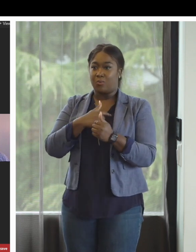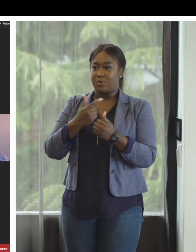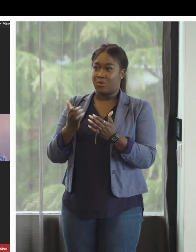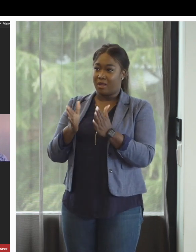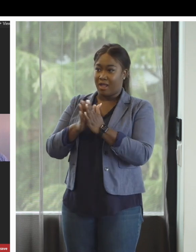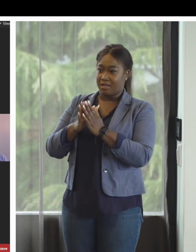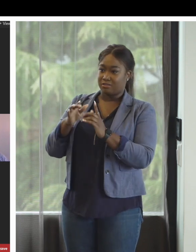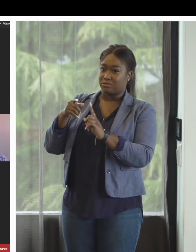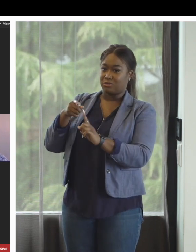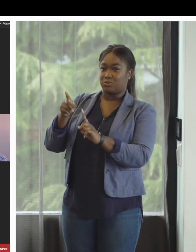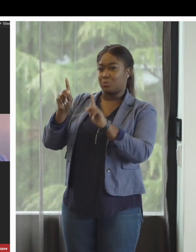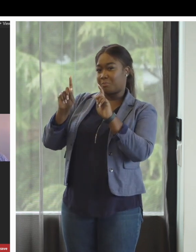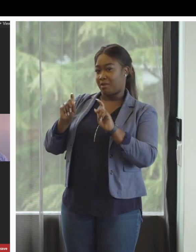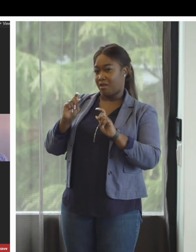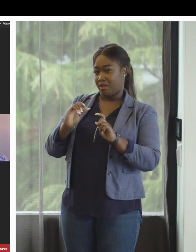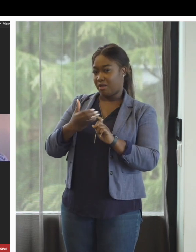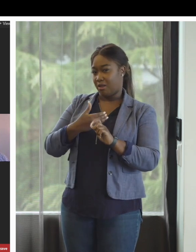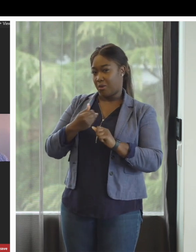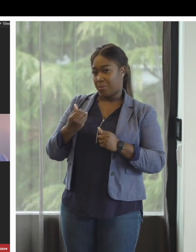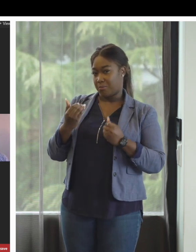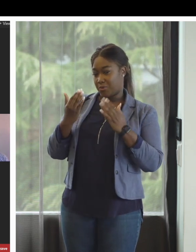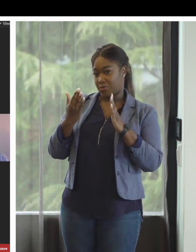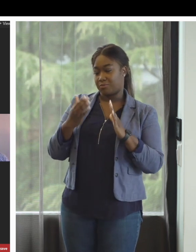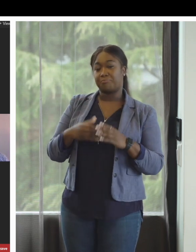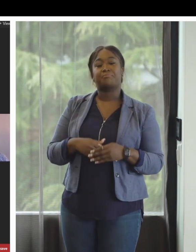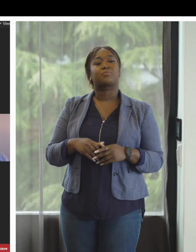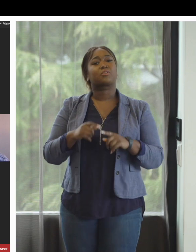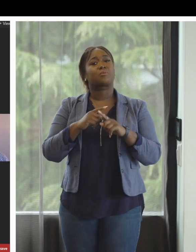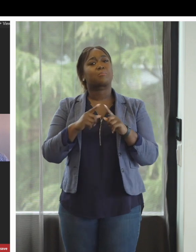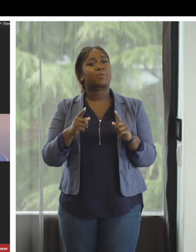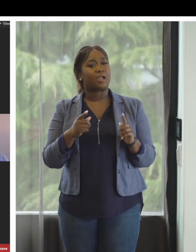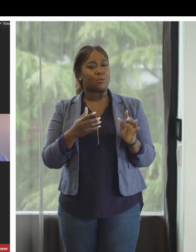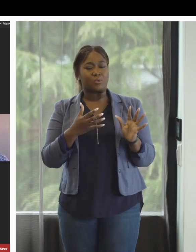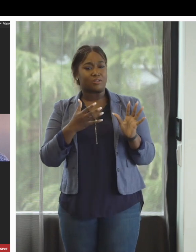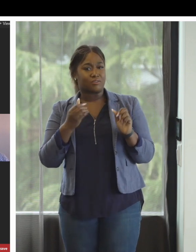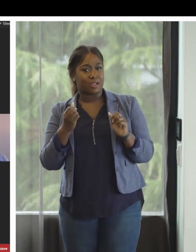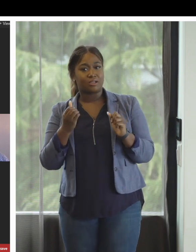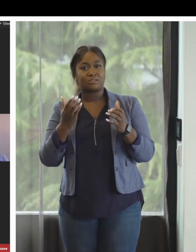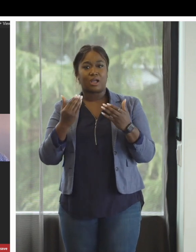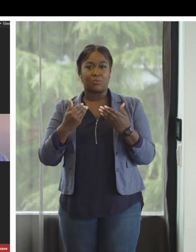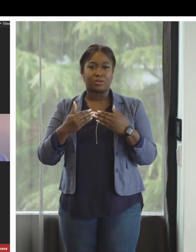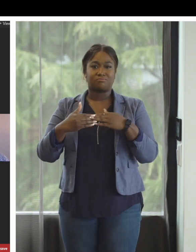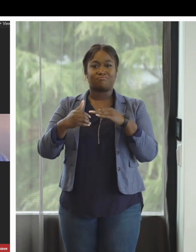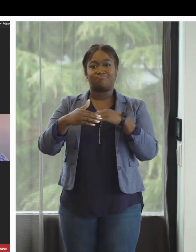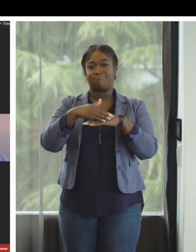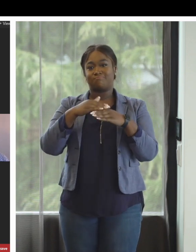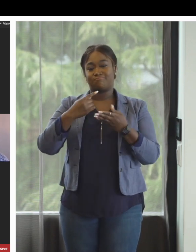. . Real quick, wanted to touch on the transactional data specs.